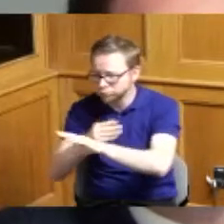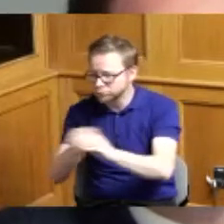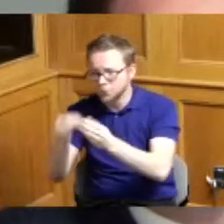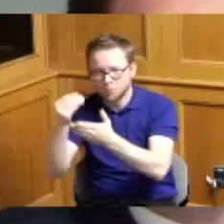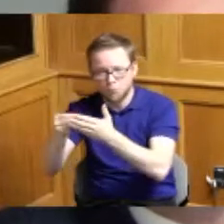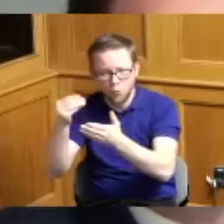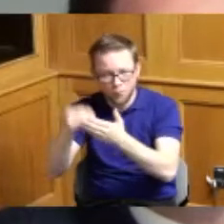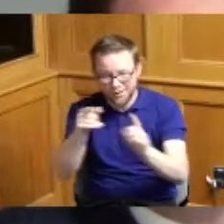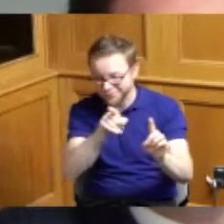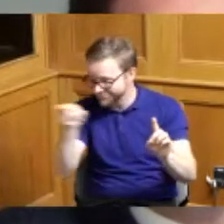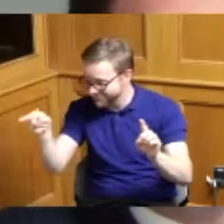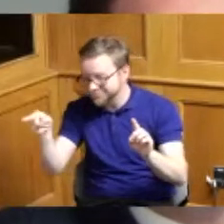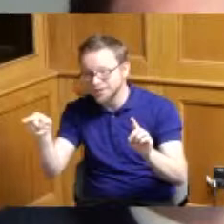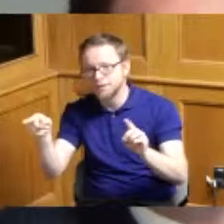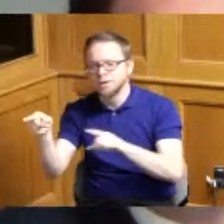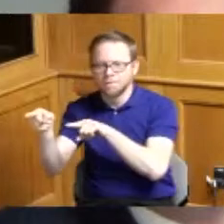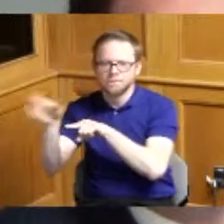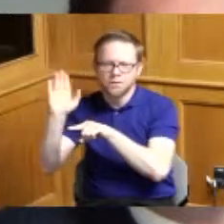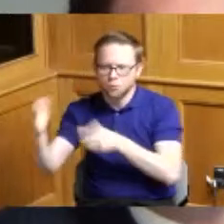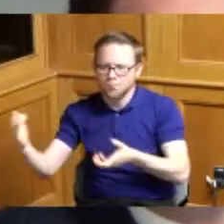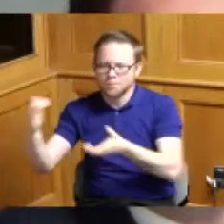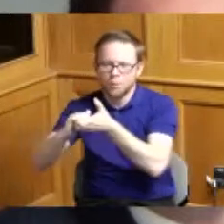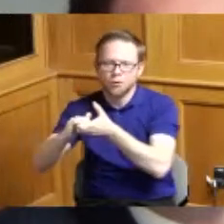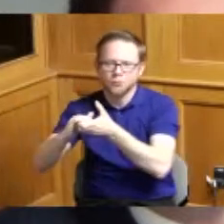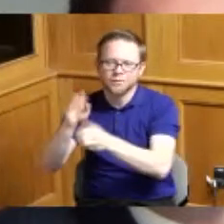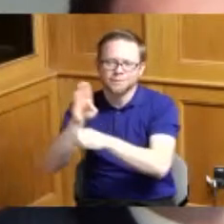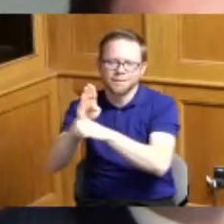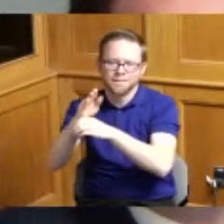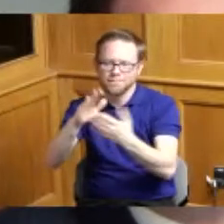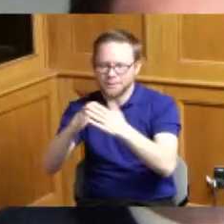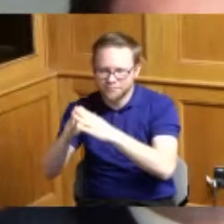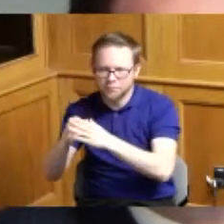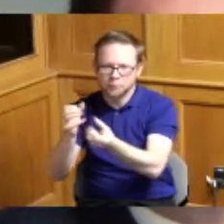look to partner with the outside community the business community etc to assist with